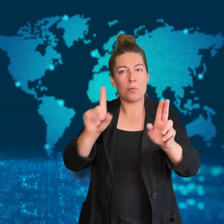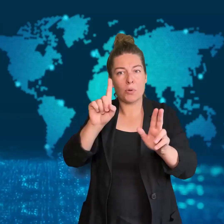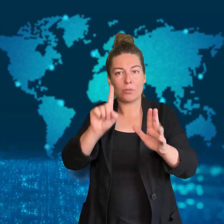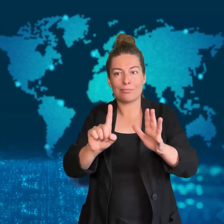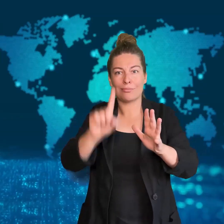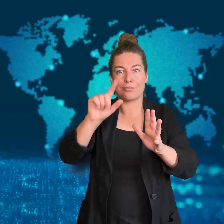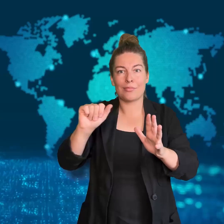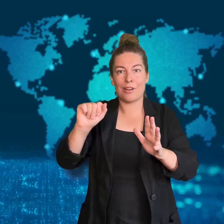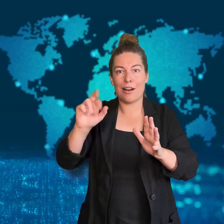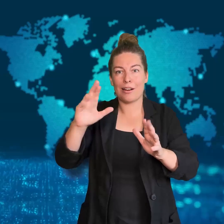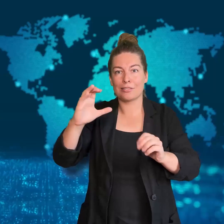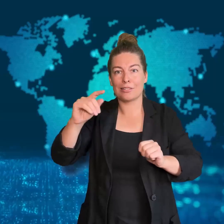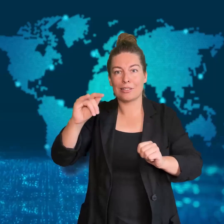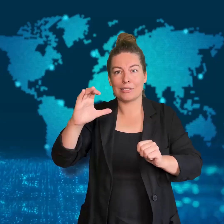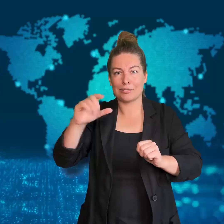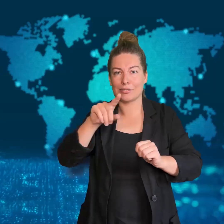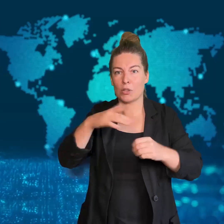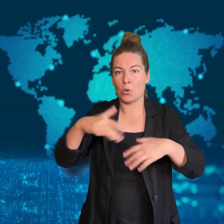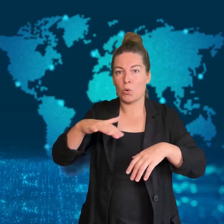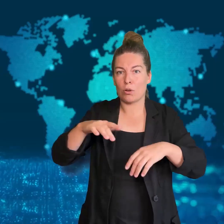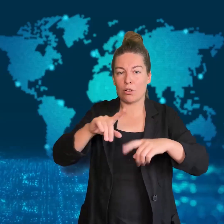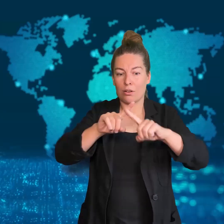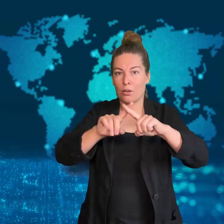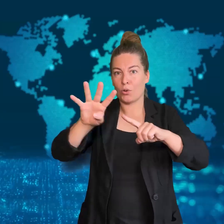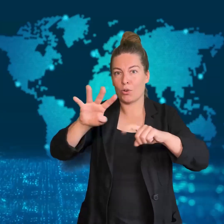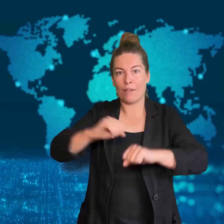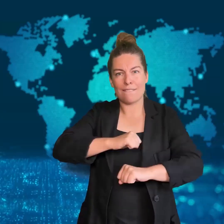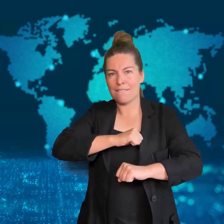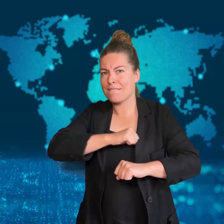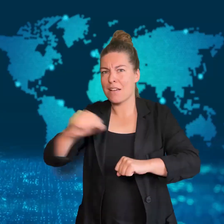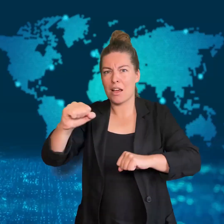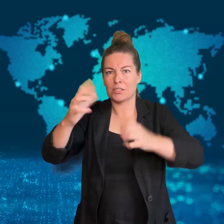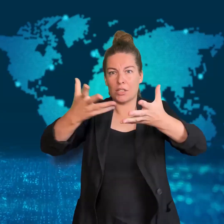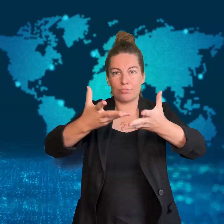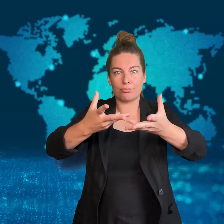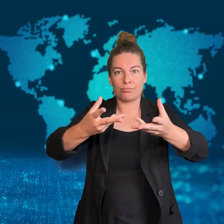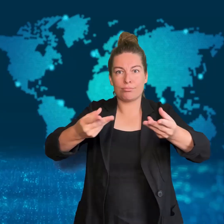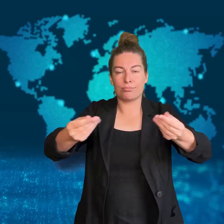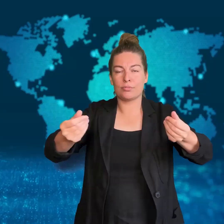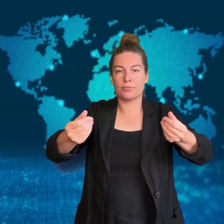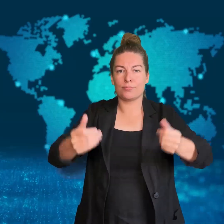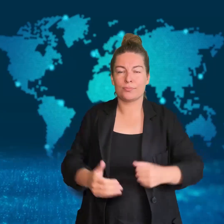evidenced by the Arctic warming four times faster than the rest of the world.